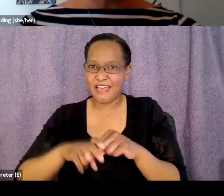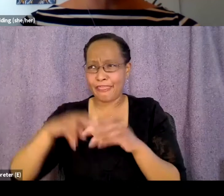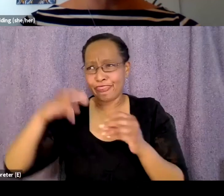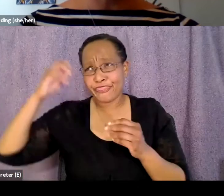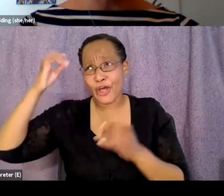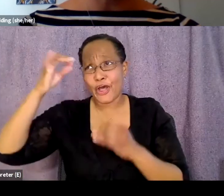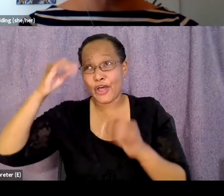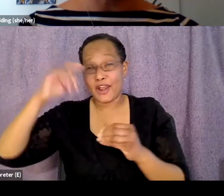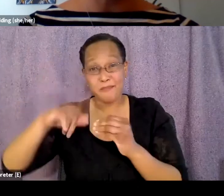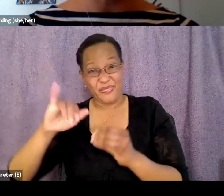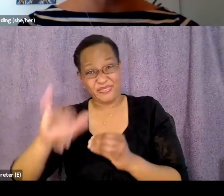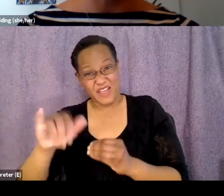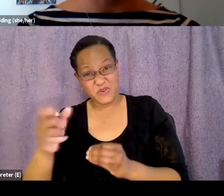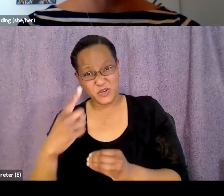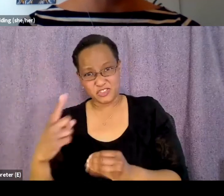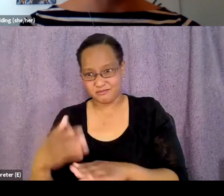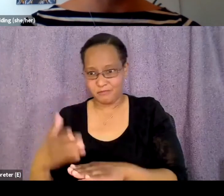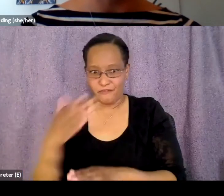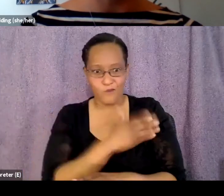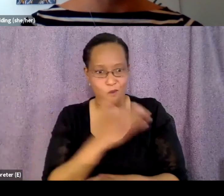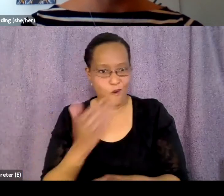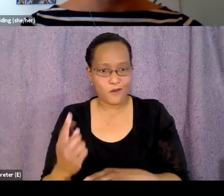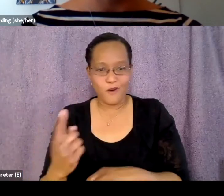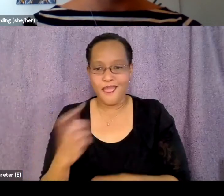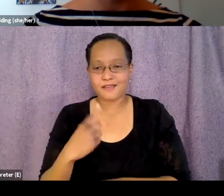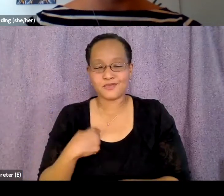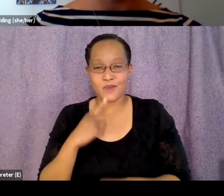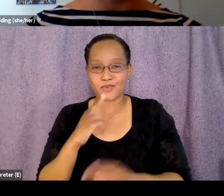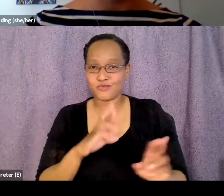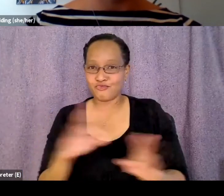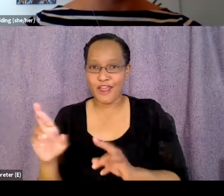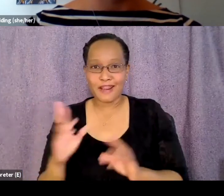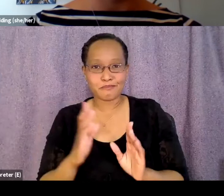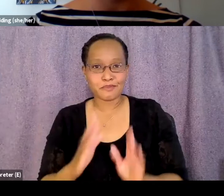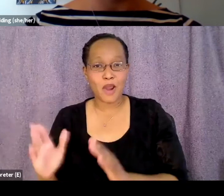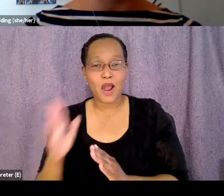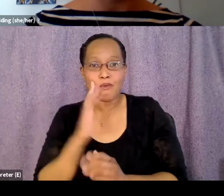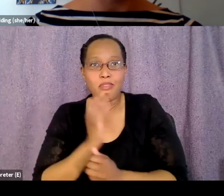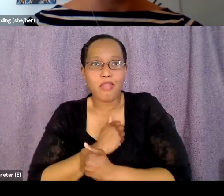asked me, so I can't prepare it I would love to work with them, even if not in the same